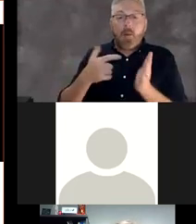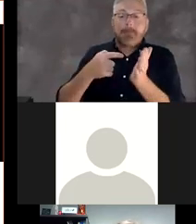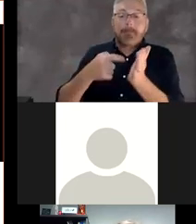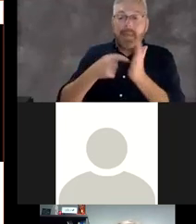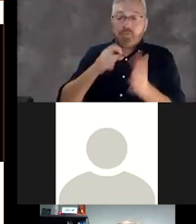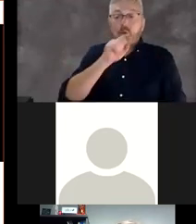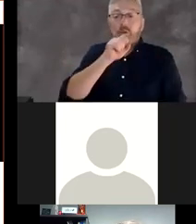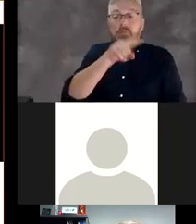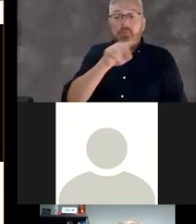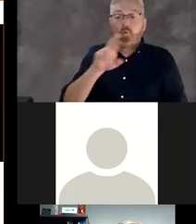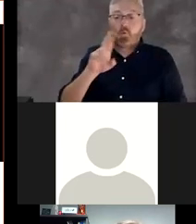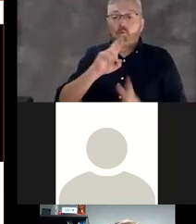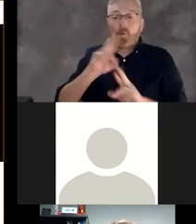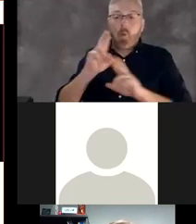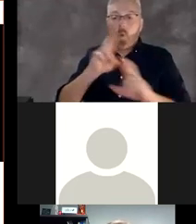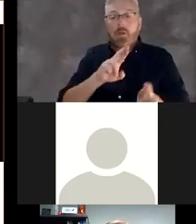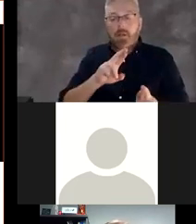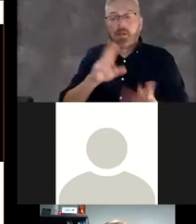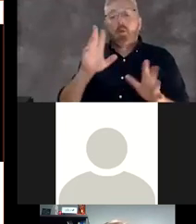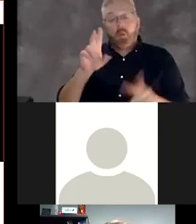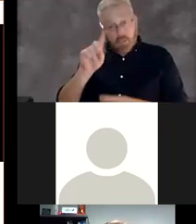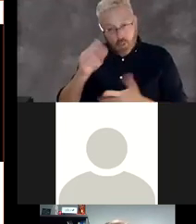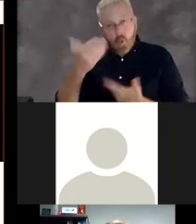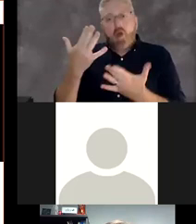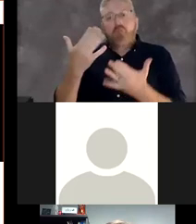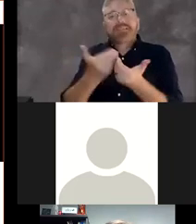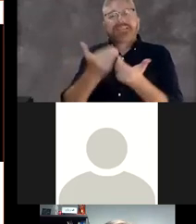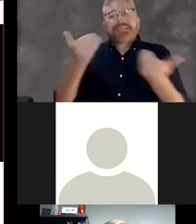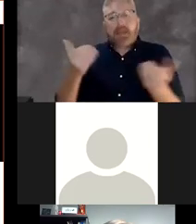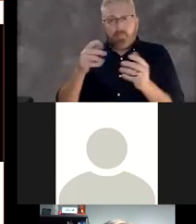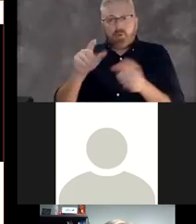WE DO DO SEPARATE MANDATORY REPORTING TRAINING.